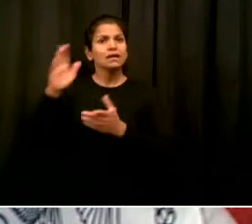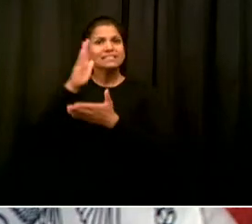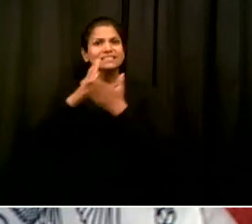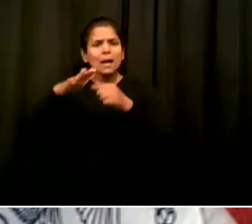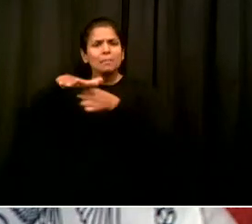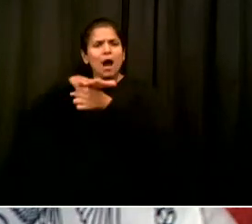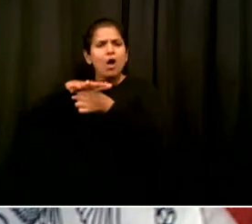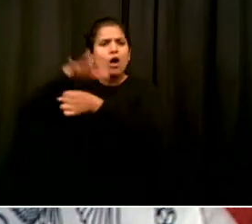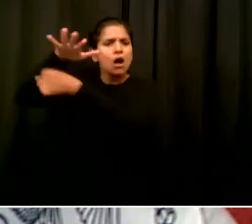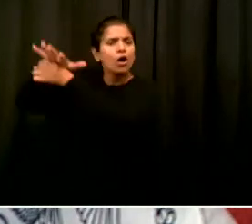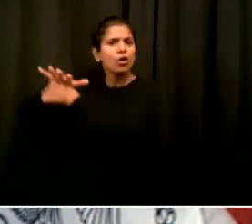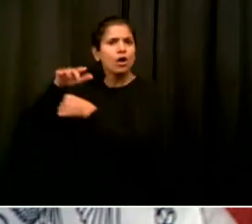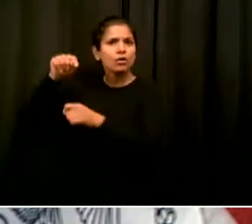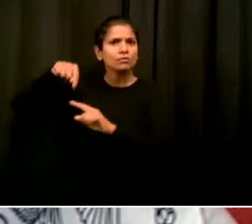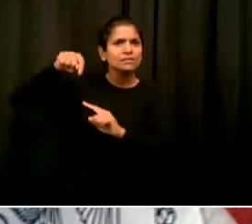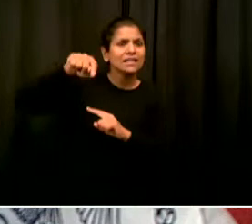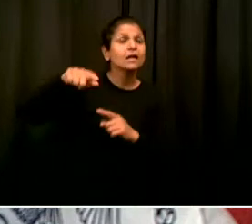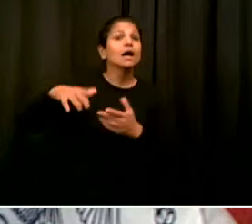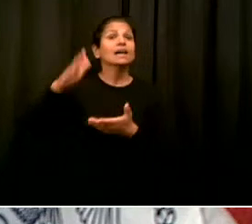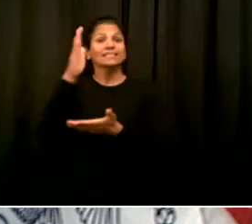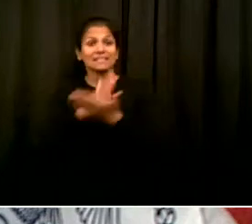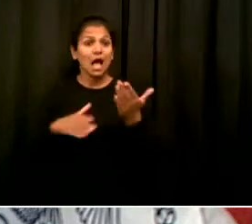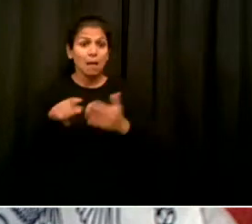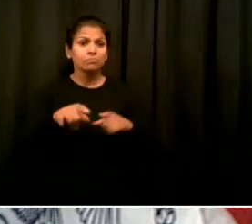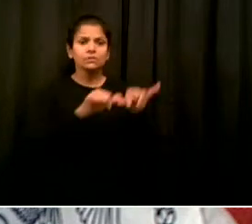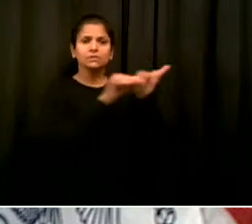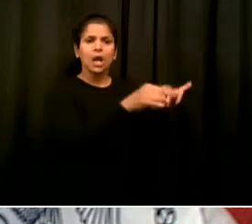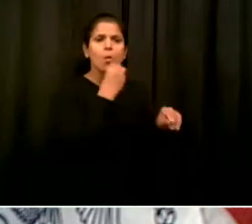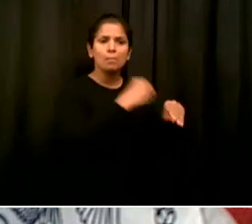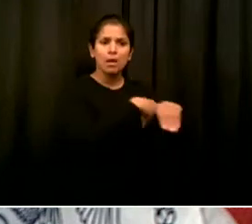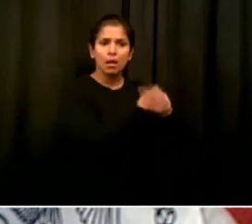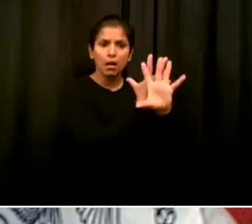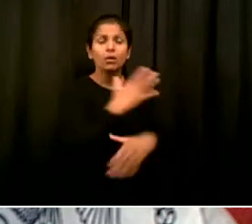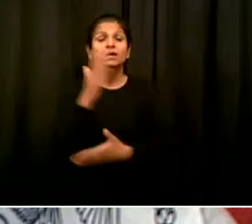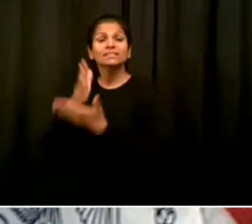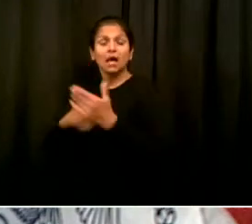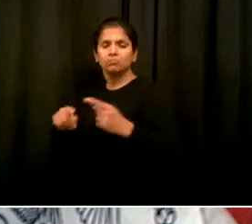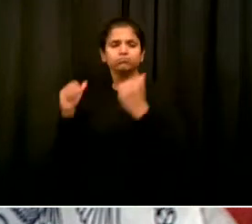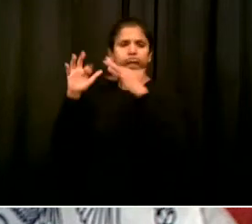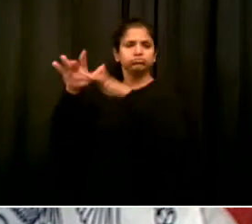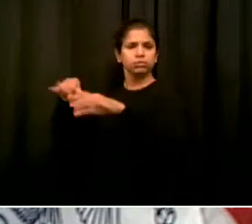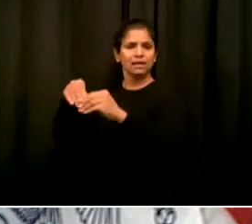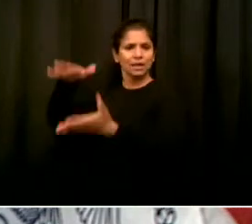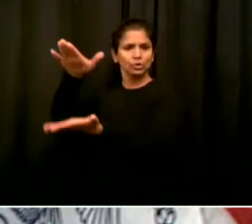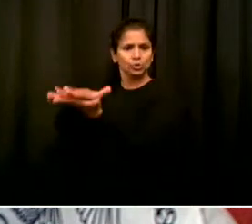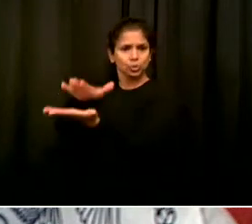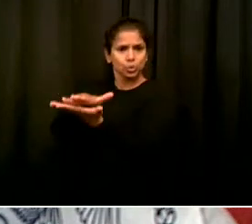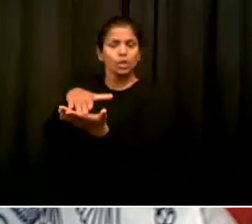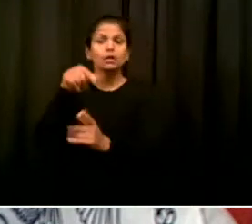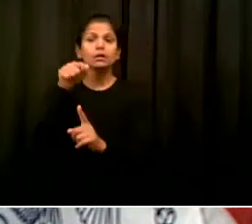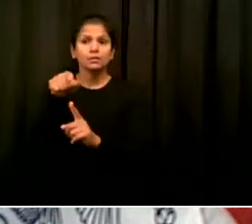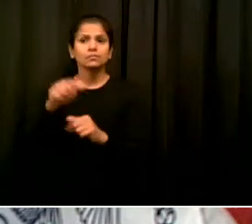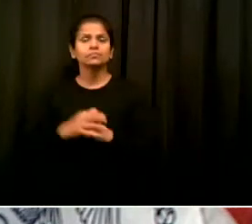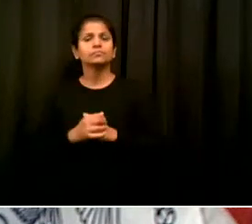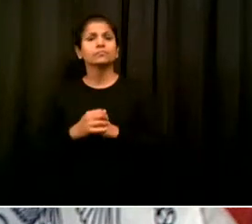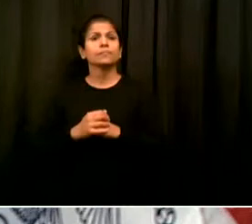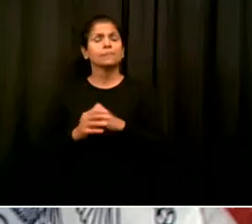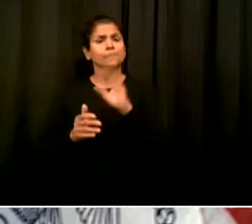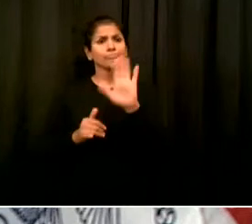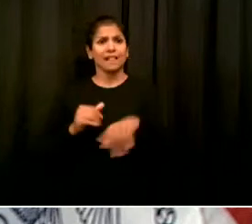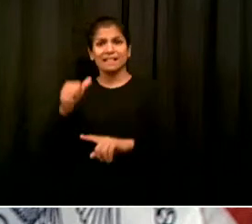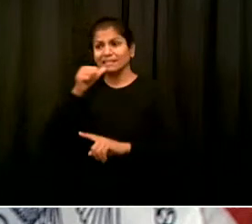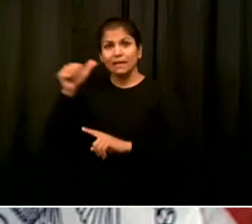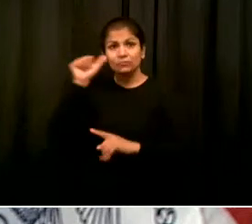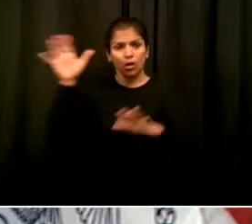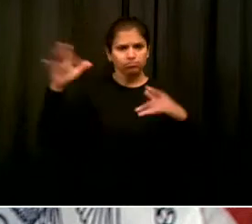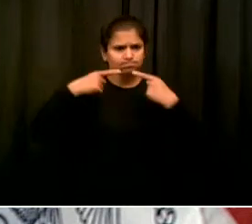SURE WHAT